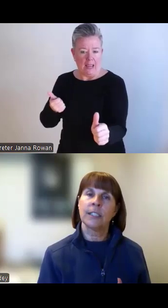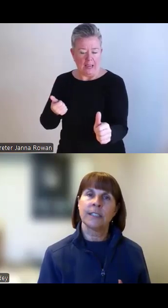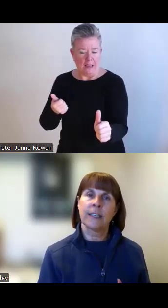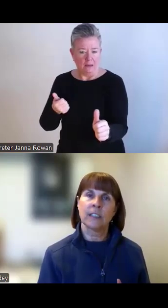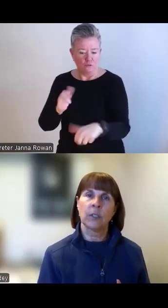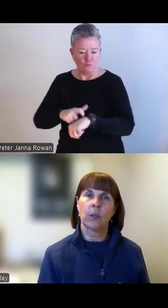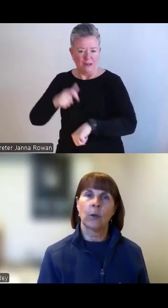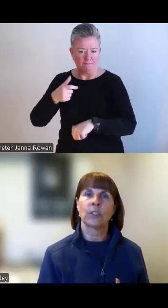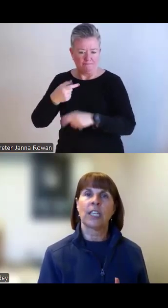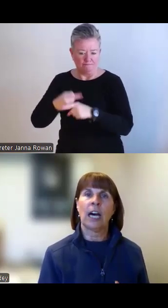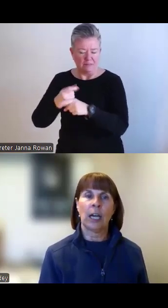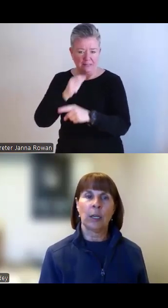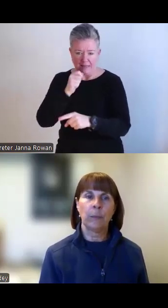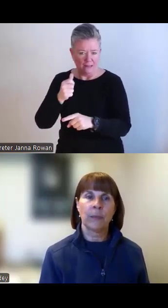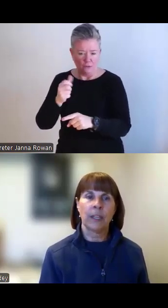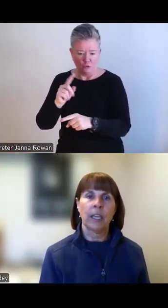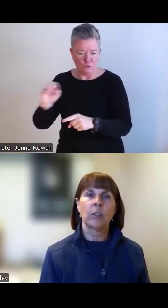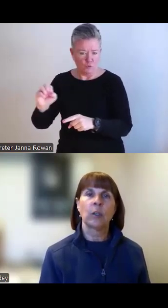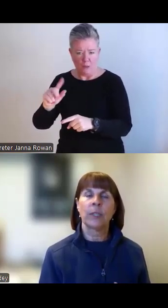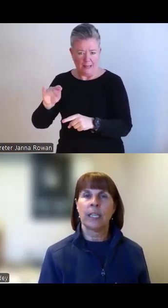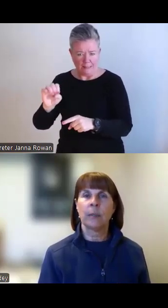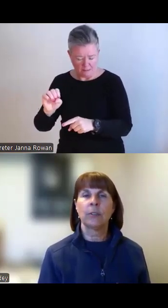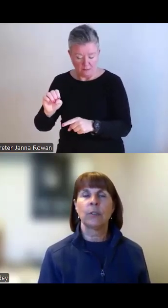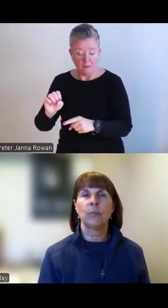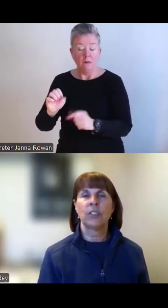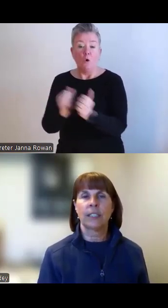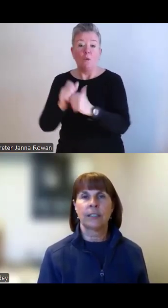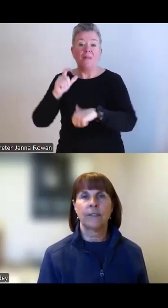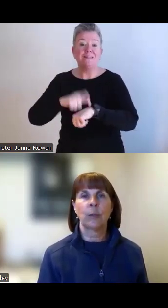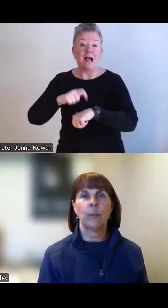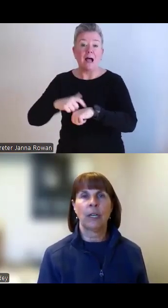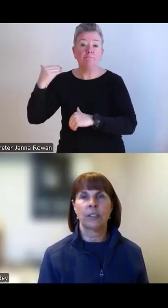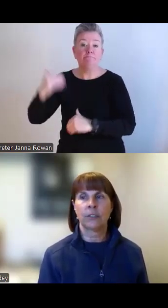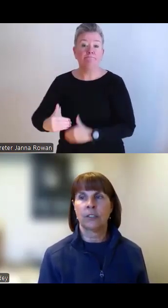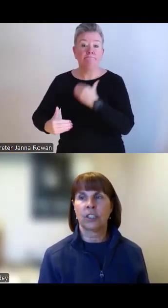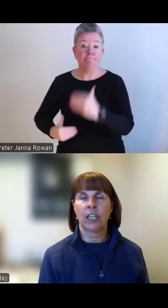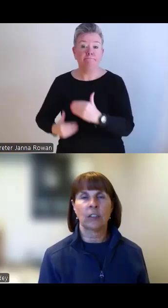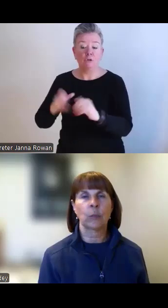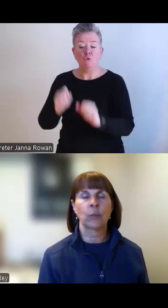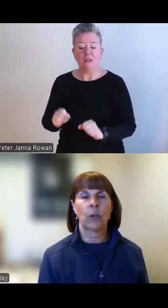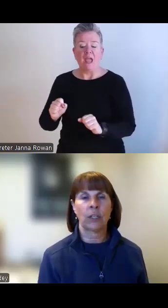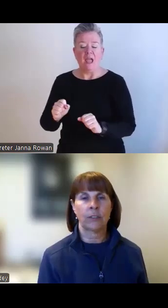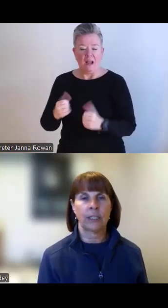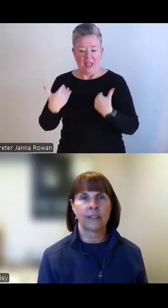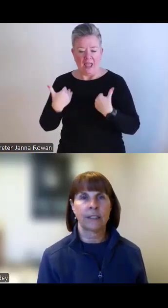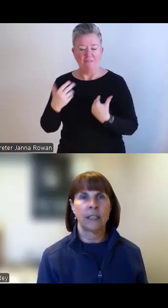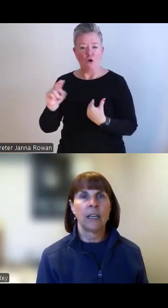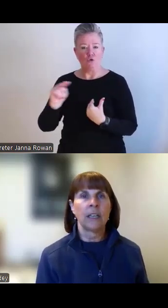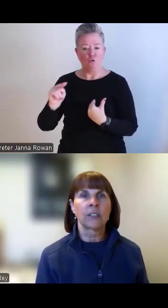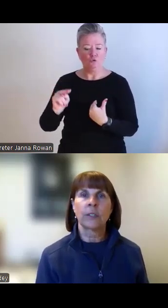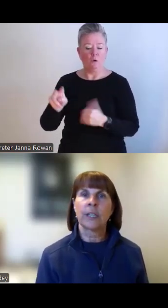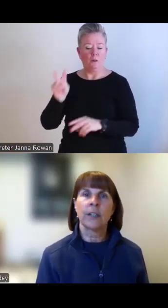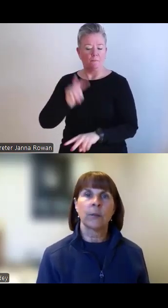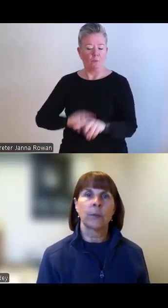do the assessment over time, you'll be able to objectively monitor the child's progress. So in